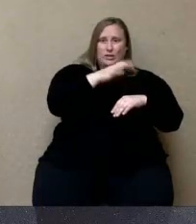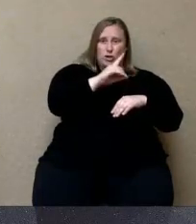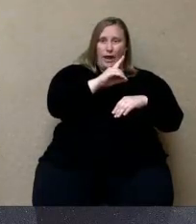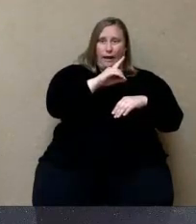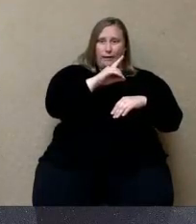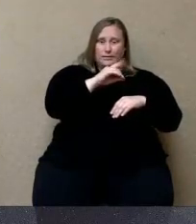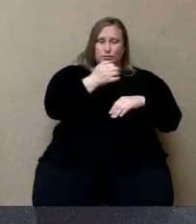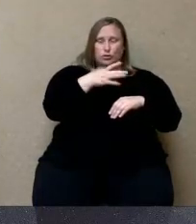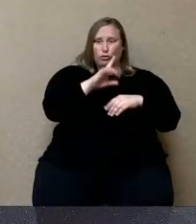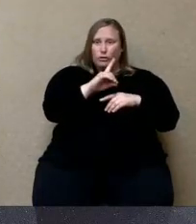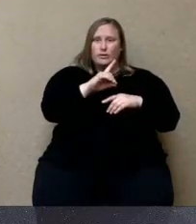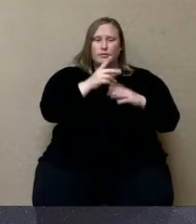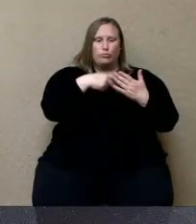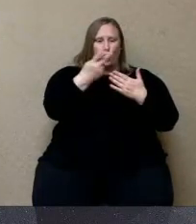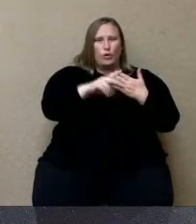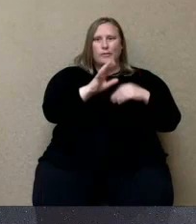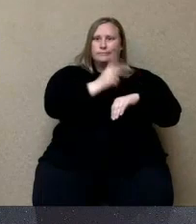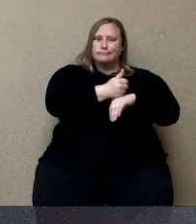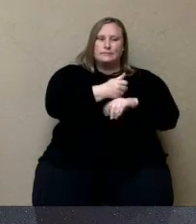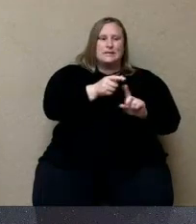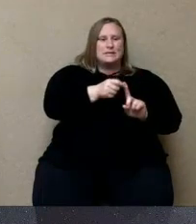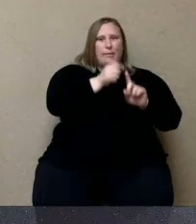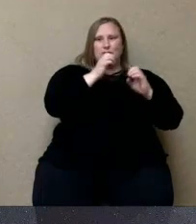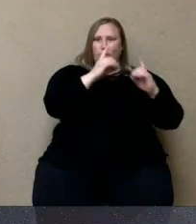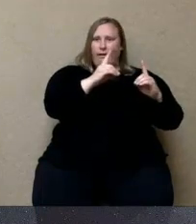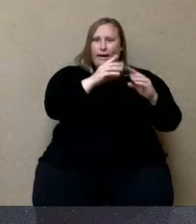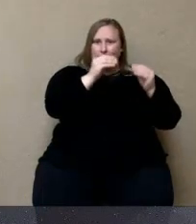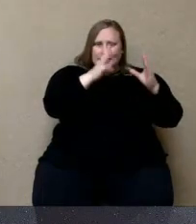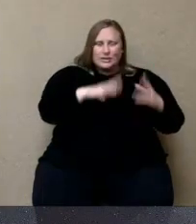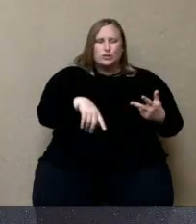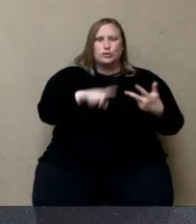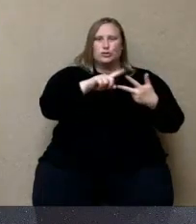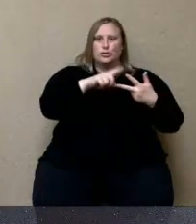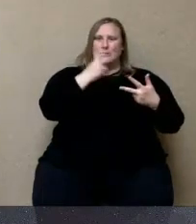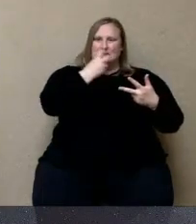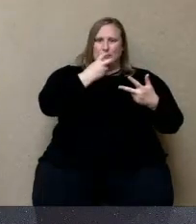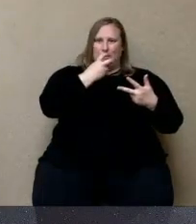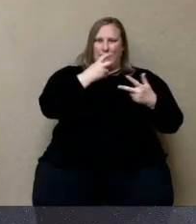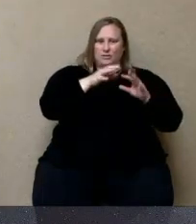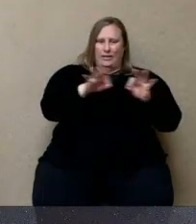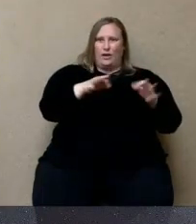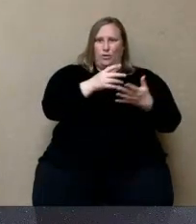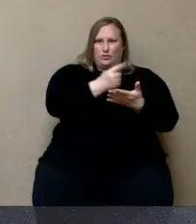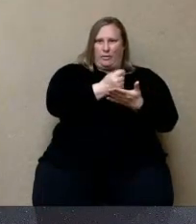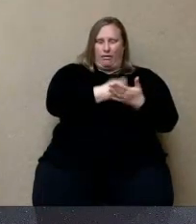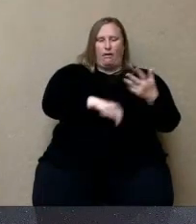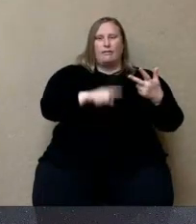they have a special education teacher, the speech language pathologist, and the occupational therapist and an